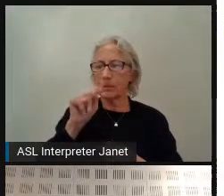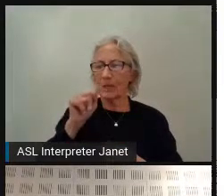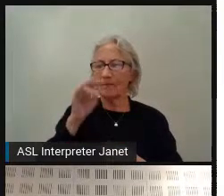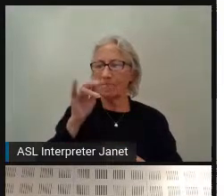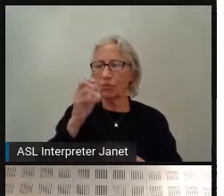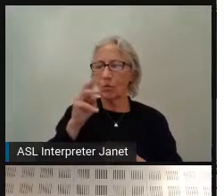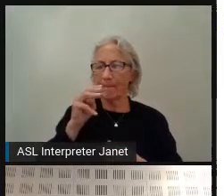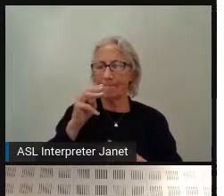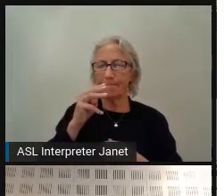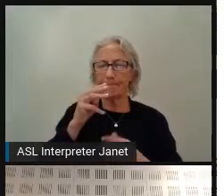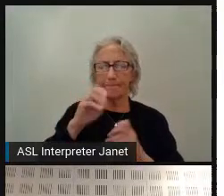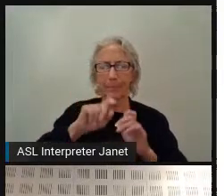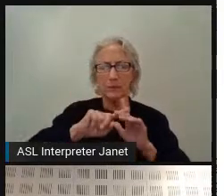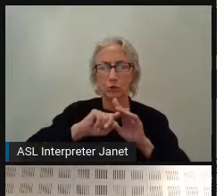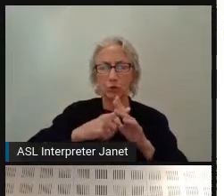So this is where the burning platform came in.